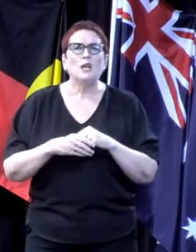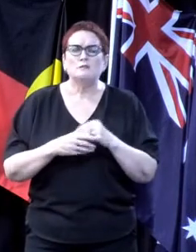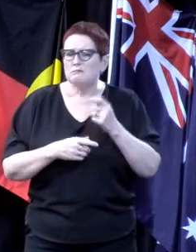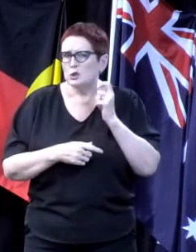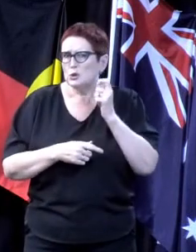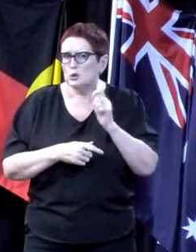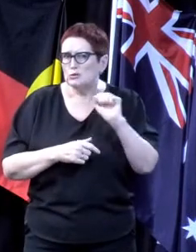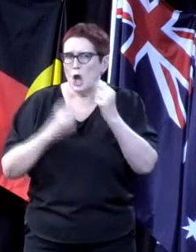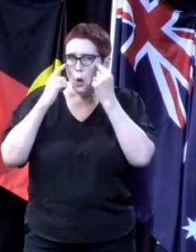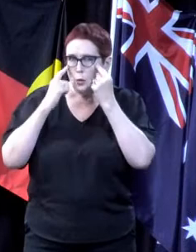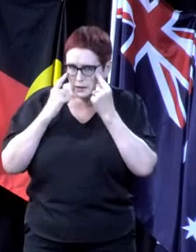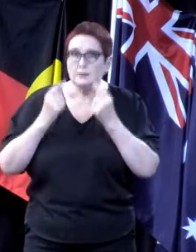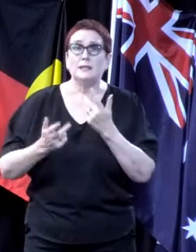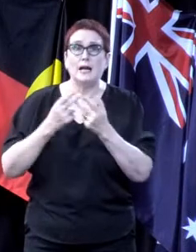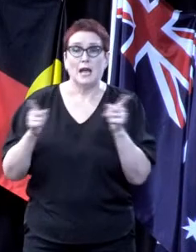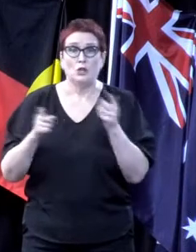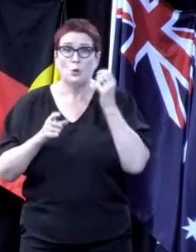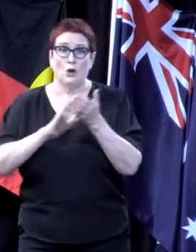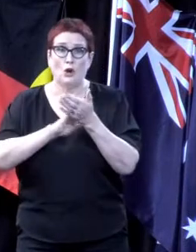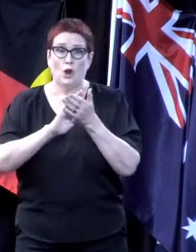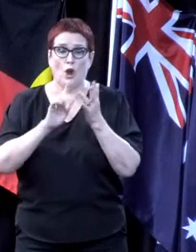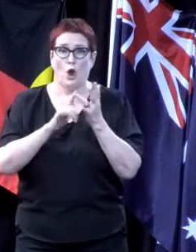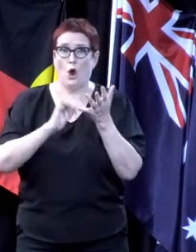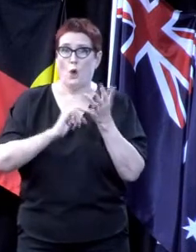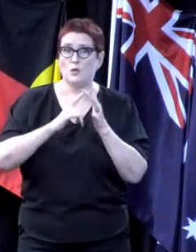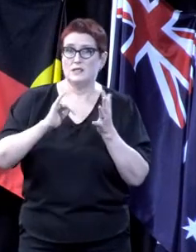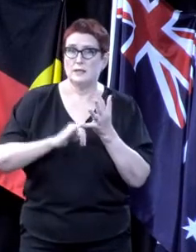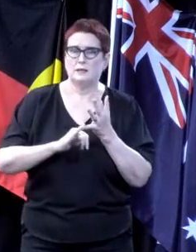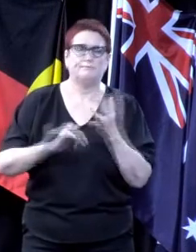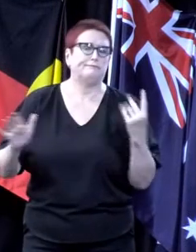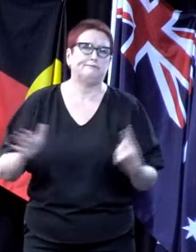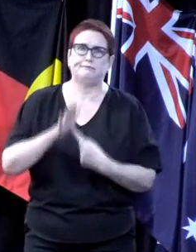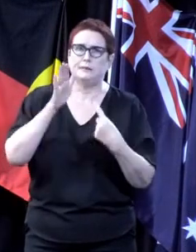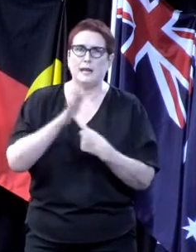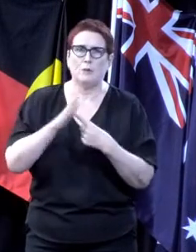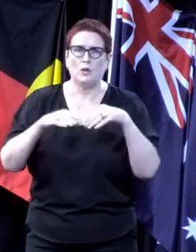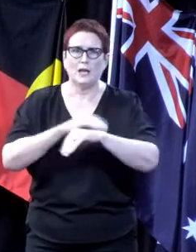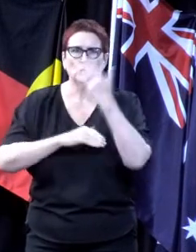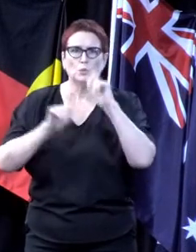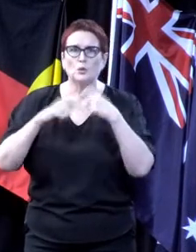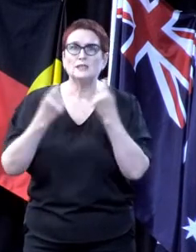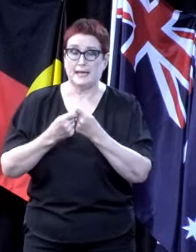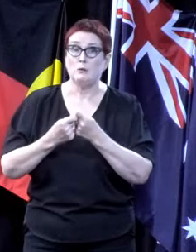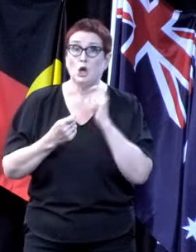HOSES, another anacronym, are an integral part of the school team, and you will shortly hear from three of them